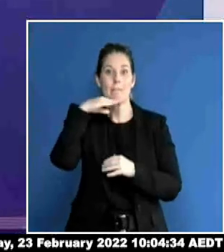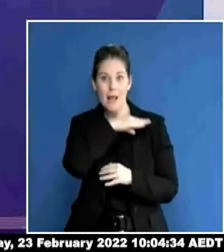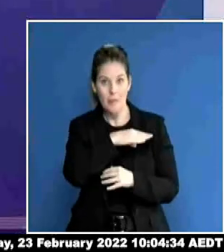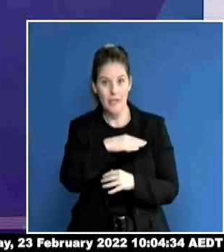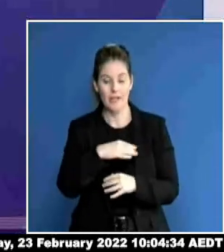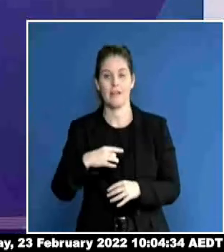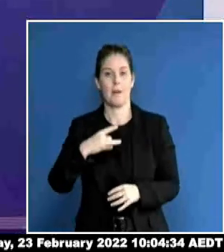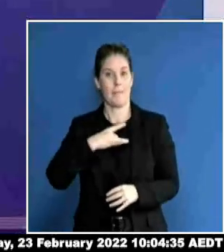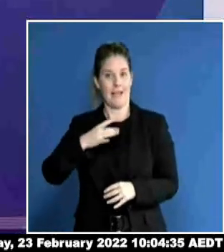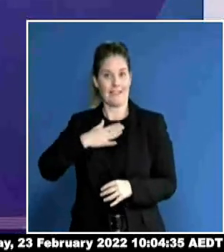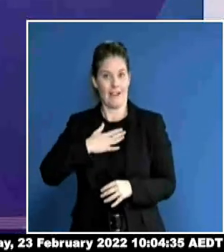Sydney hearing room.